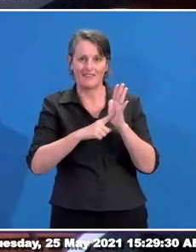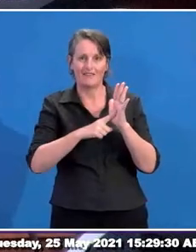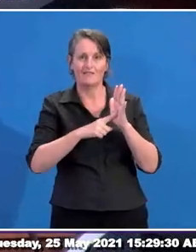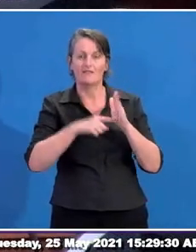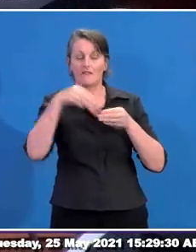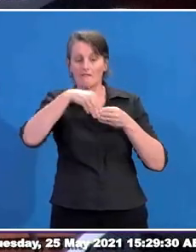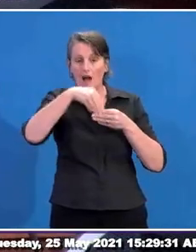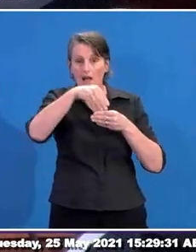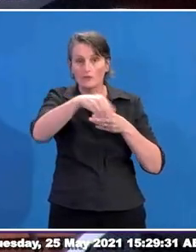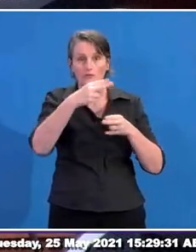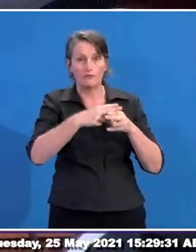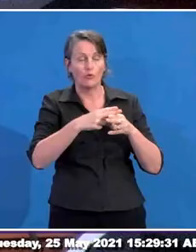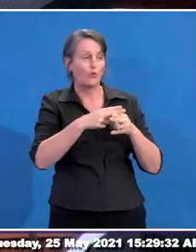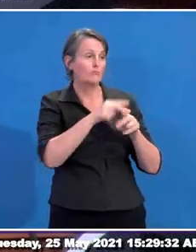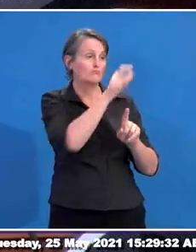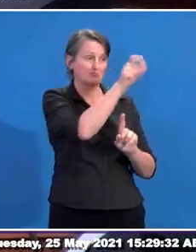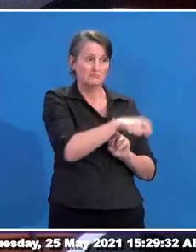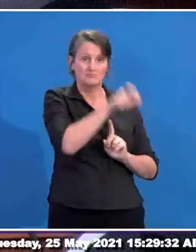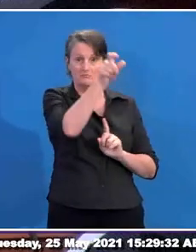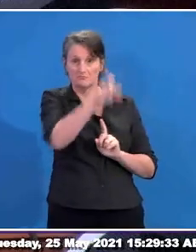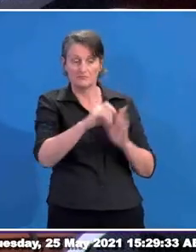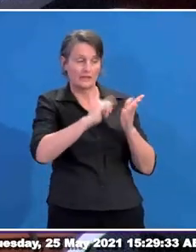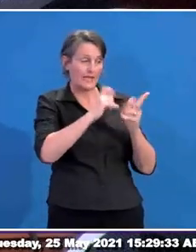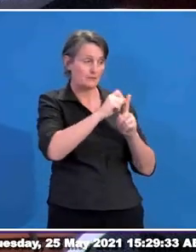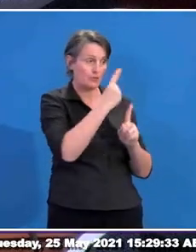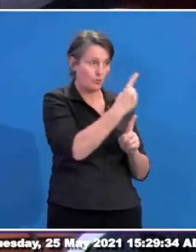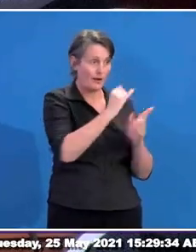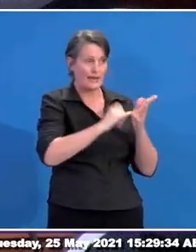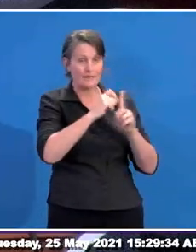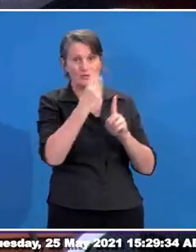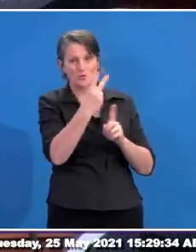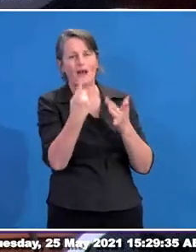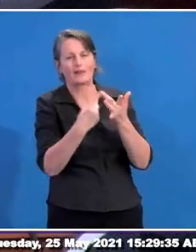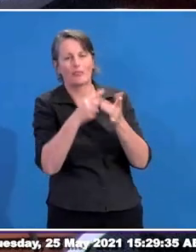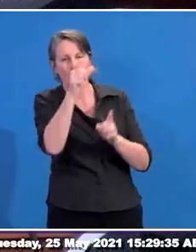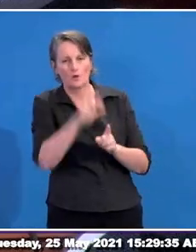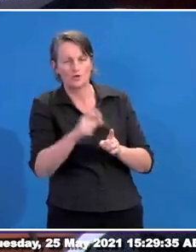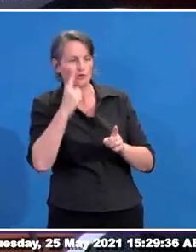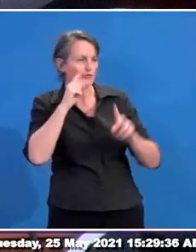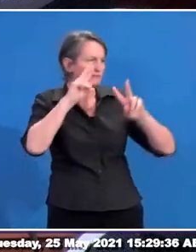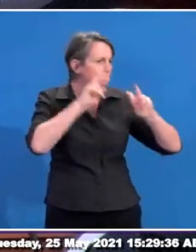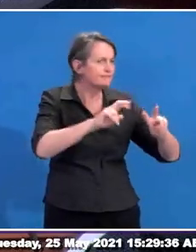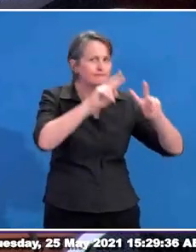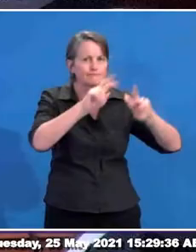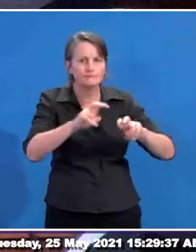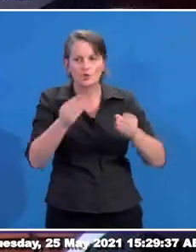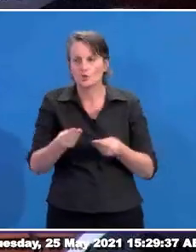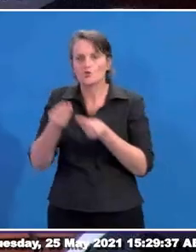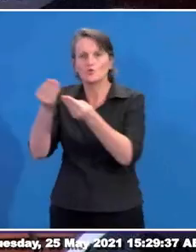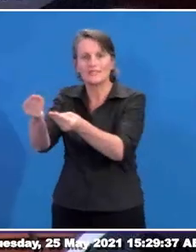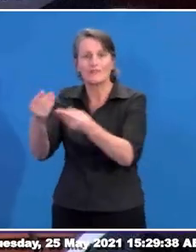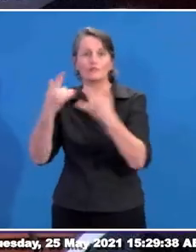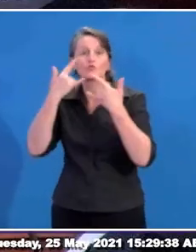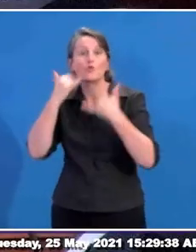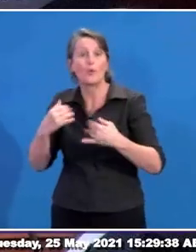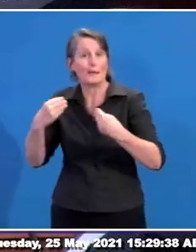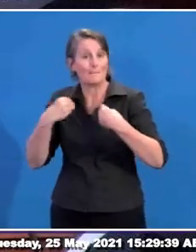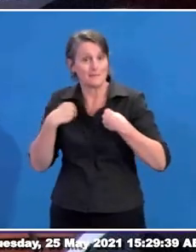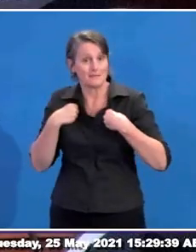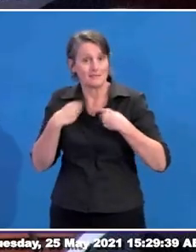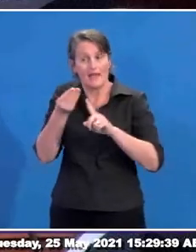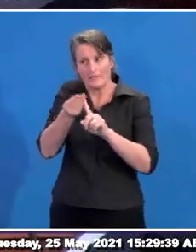relevant, to give to the law firm so it, in turn, could give advice to Sunnyfield?